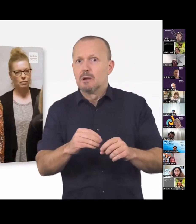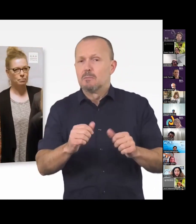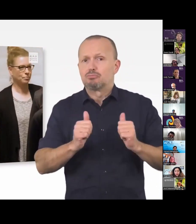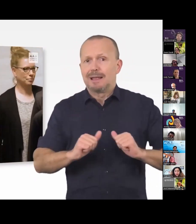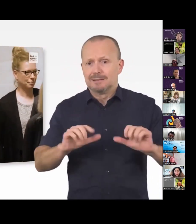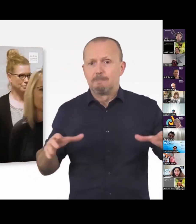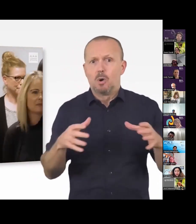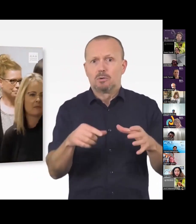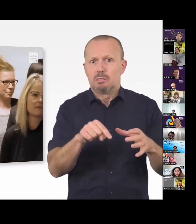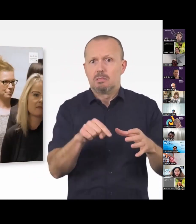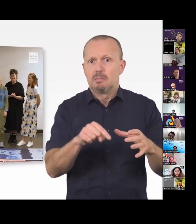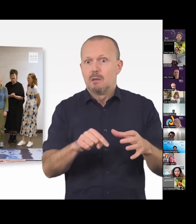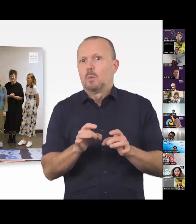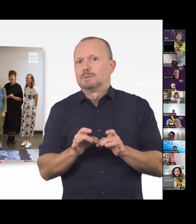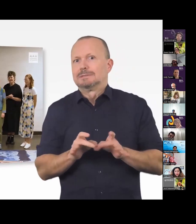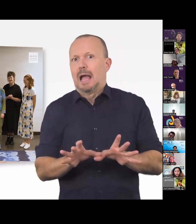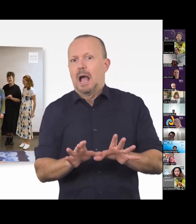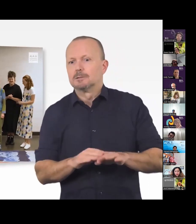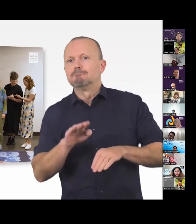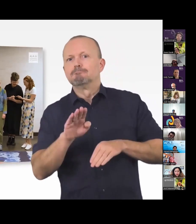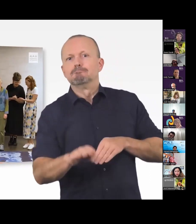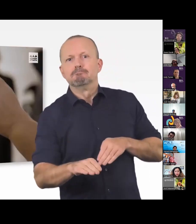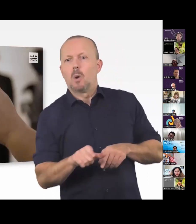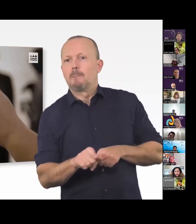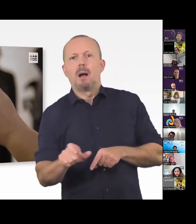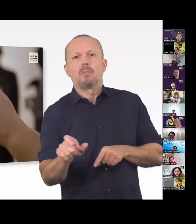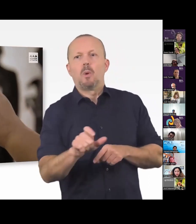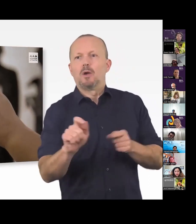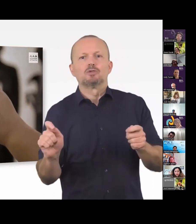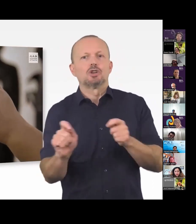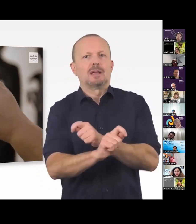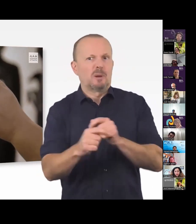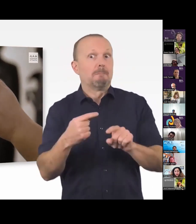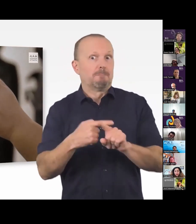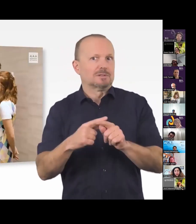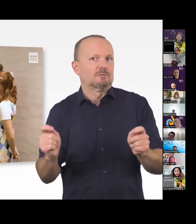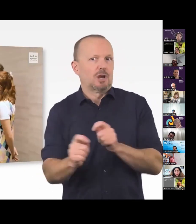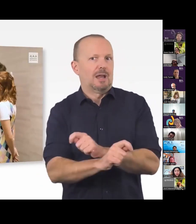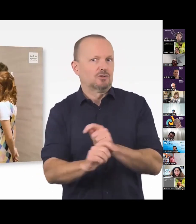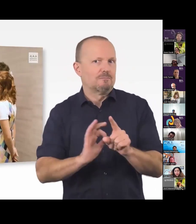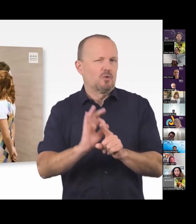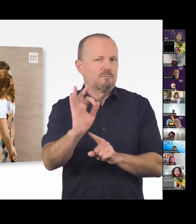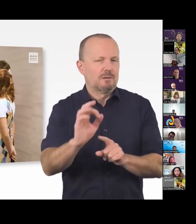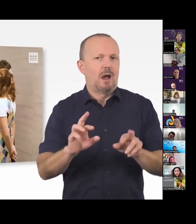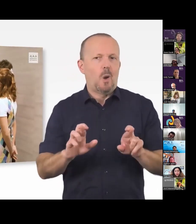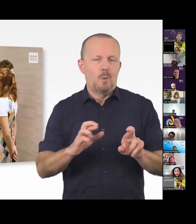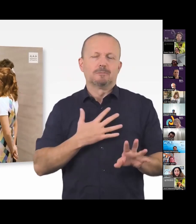and hopefully through this inclusive practises group model that will start a avalanche of change